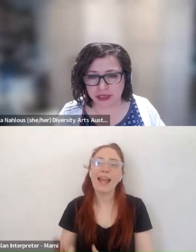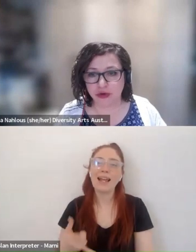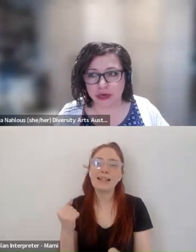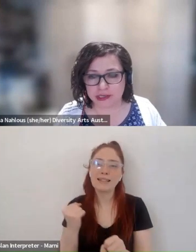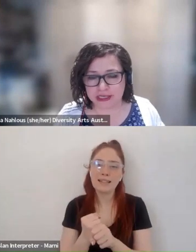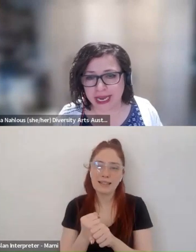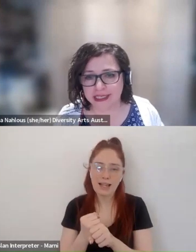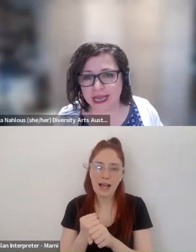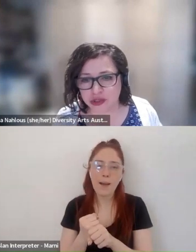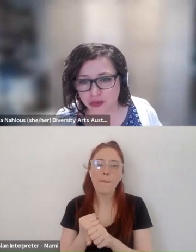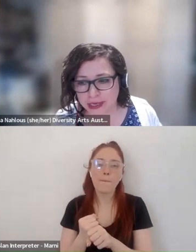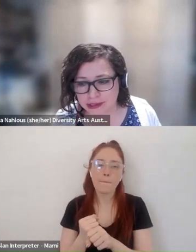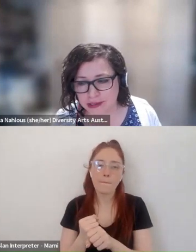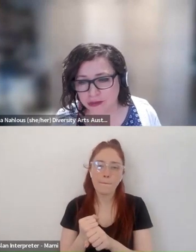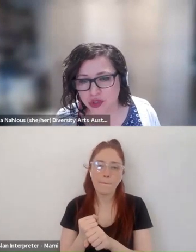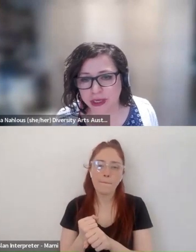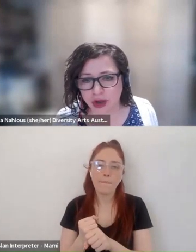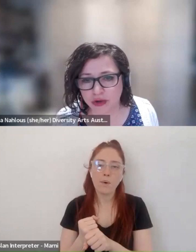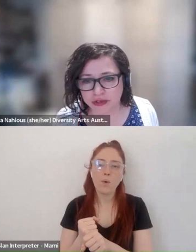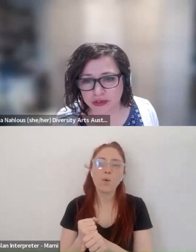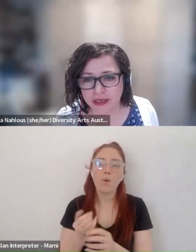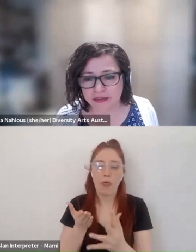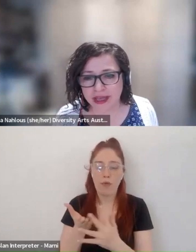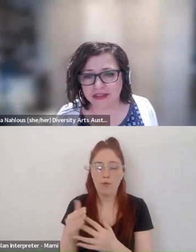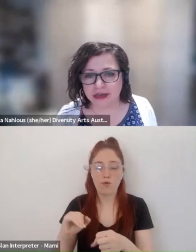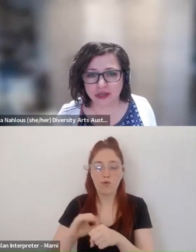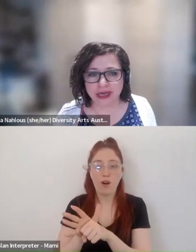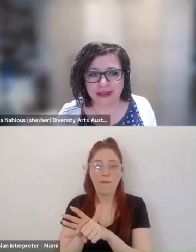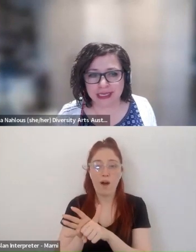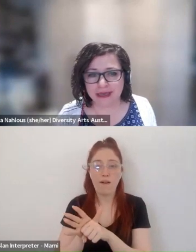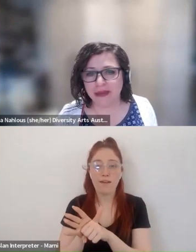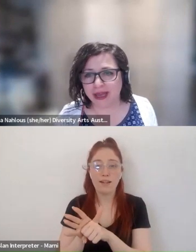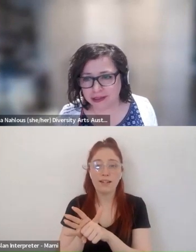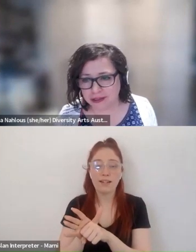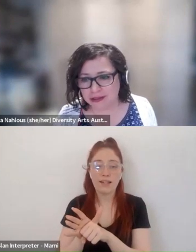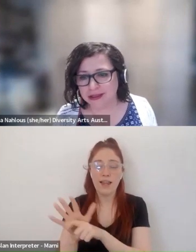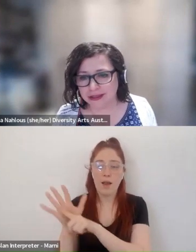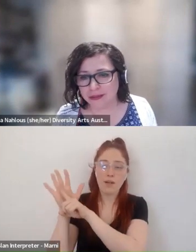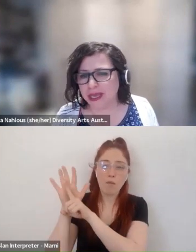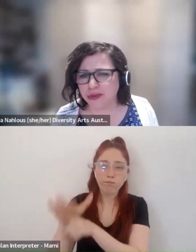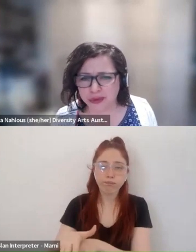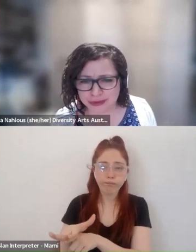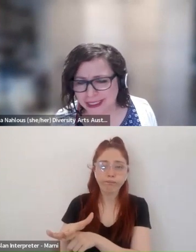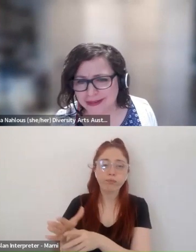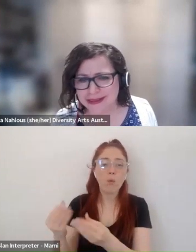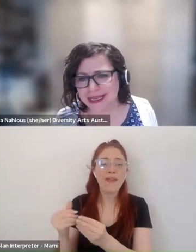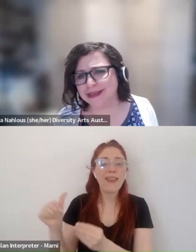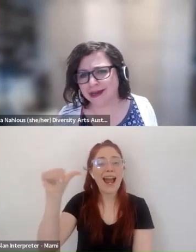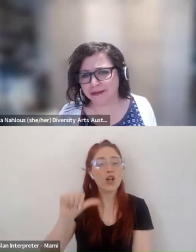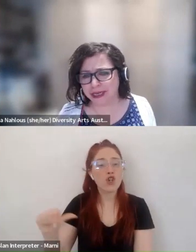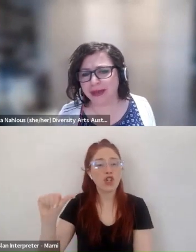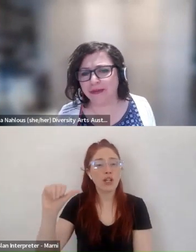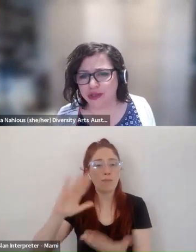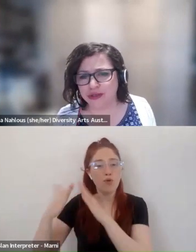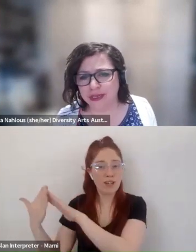increased anti Asian racism during COVID, that then directly impacted the people in the sector, being able to do their